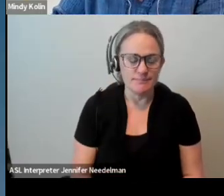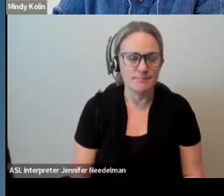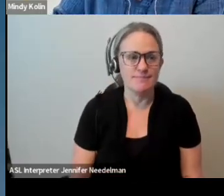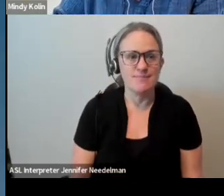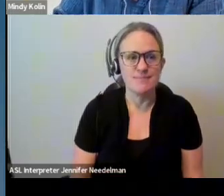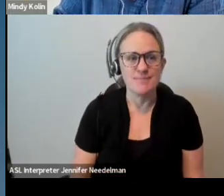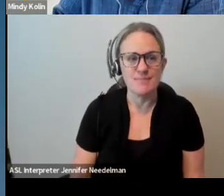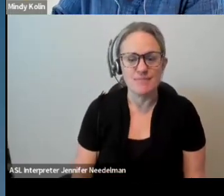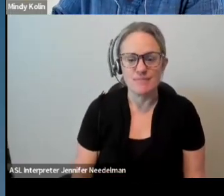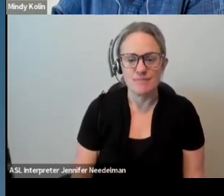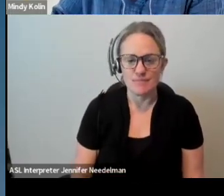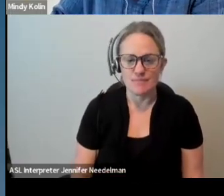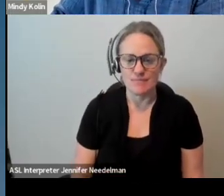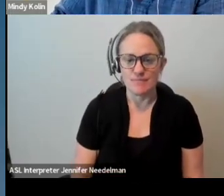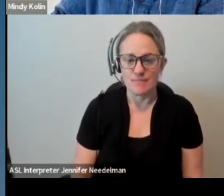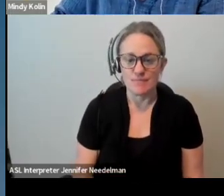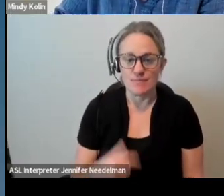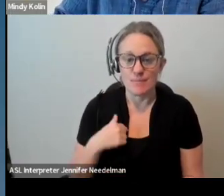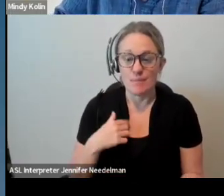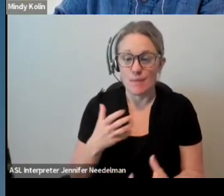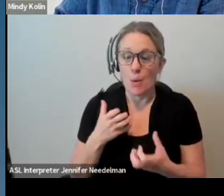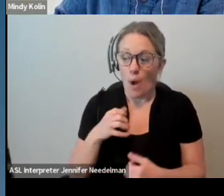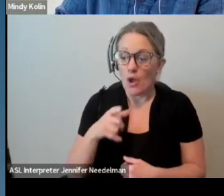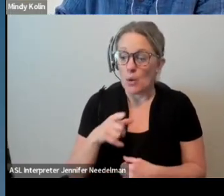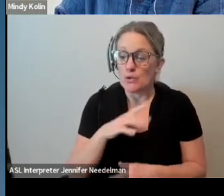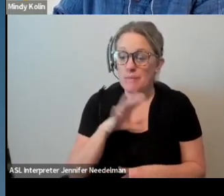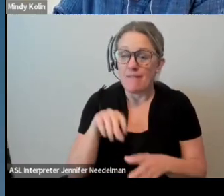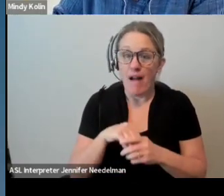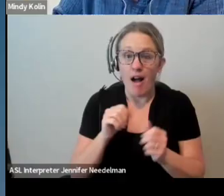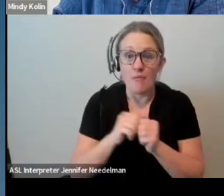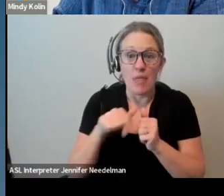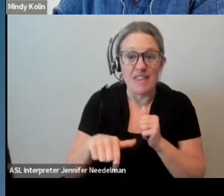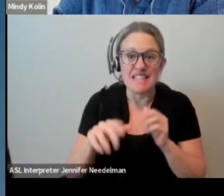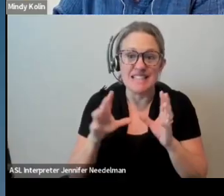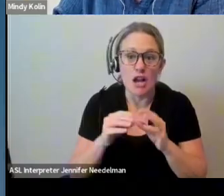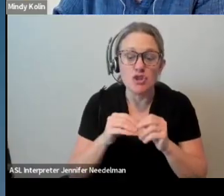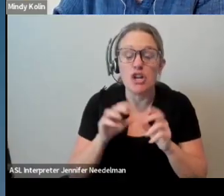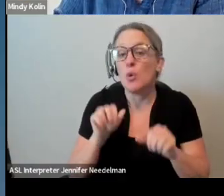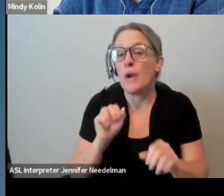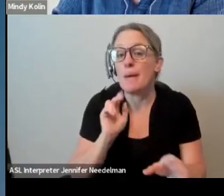We invite you to engage in this session. You can participate in the chat if we open it up,